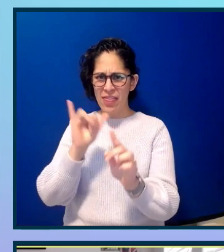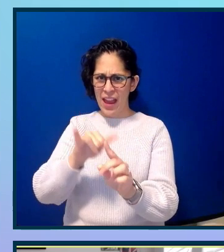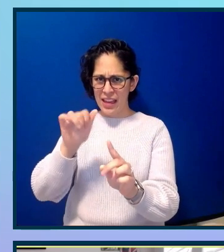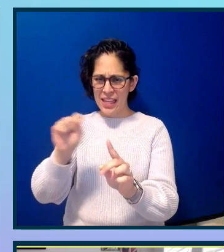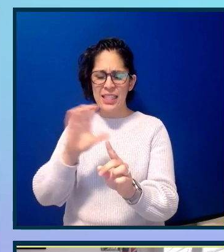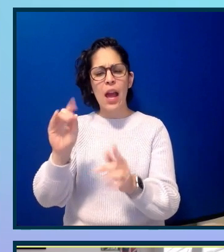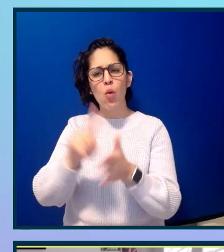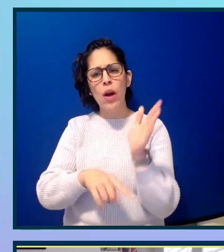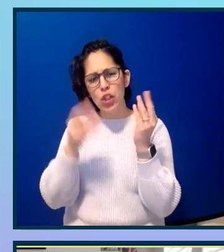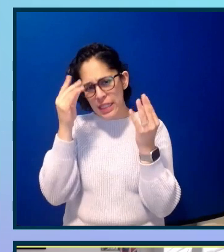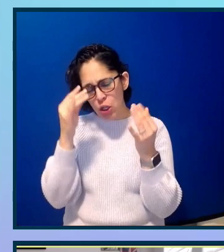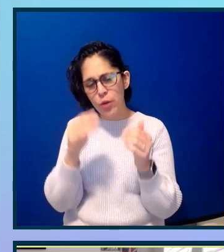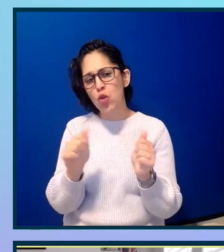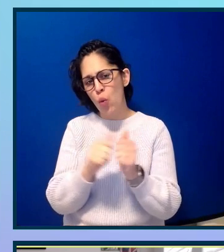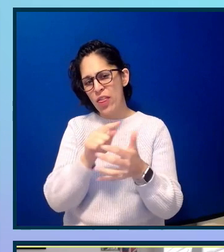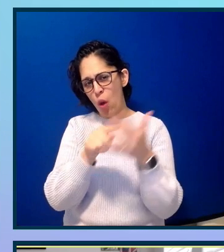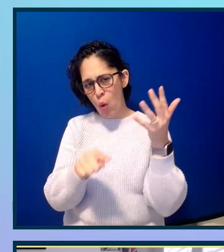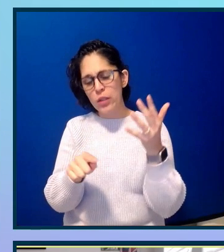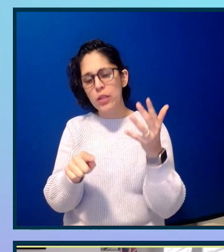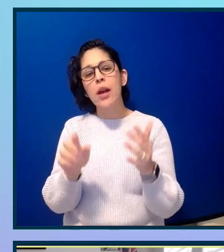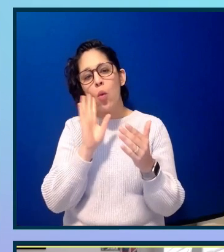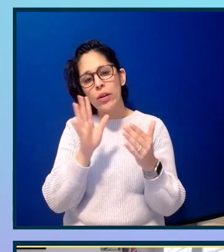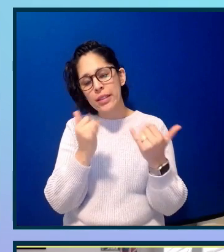So with that, I'm gonna go into some persona,